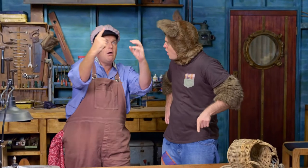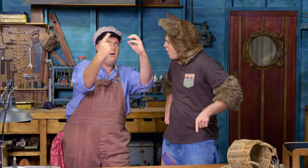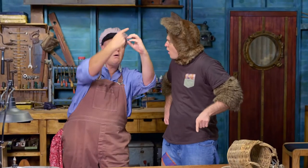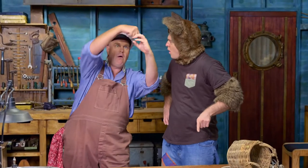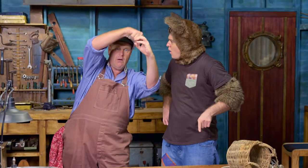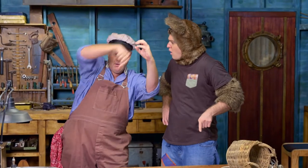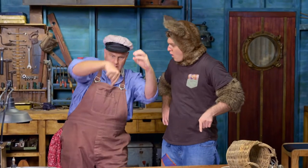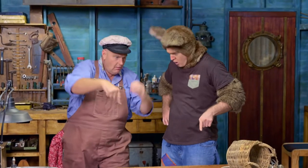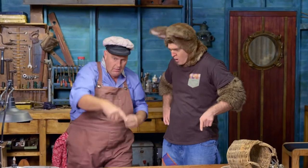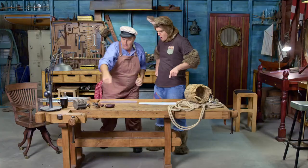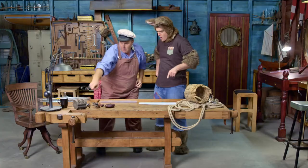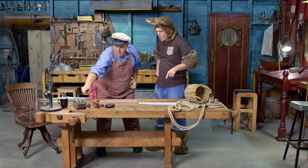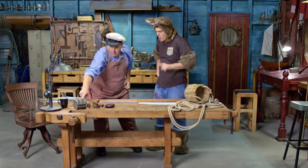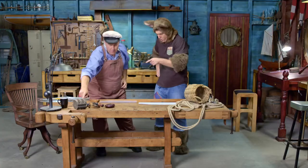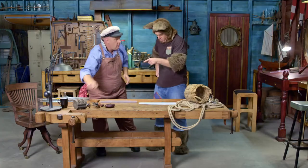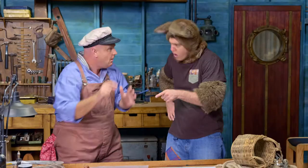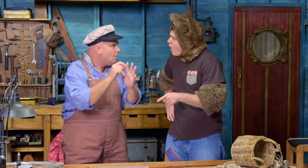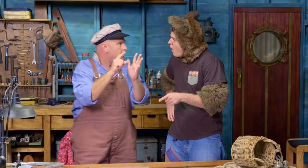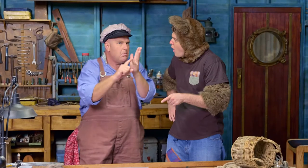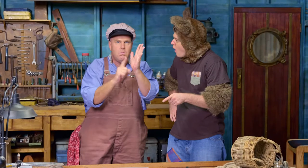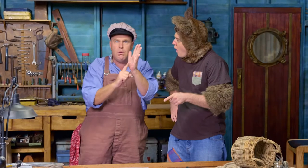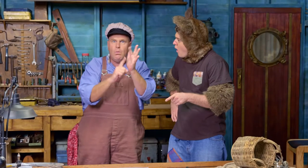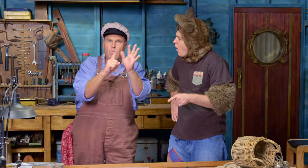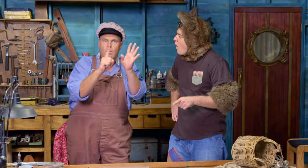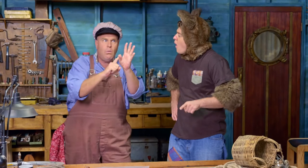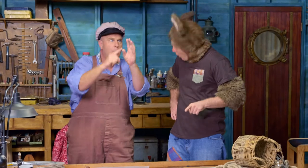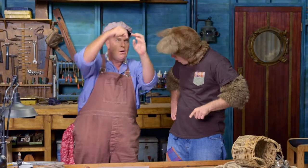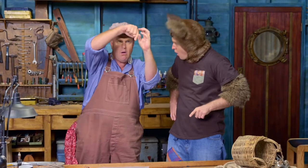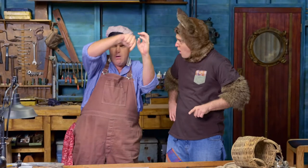They had a bike wheel down one end, and with the rope,